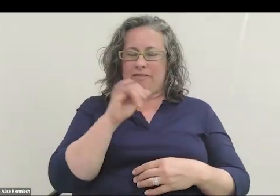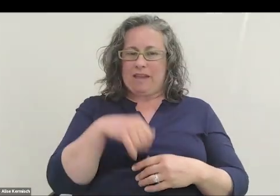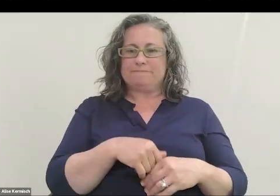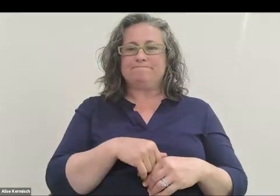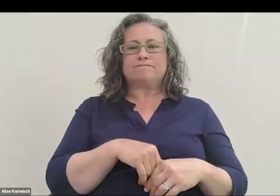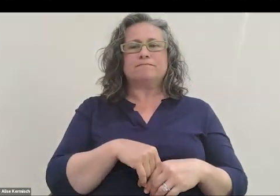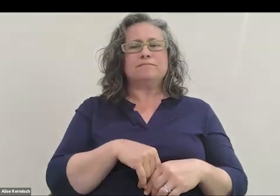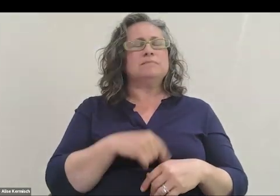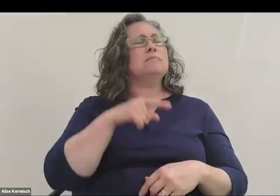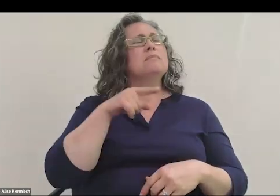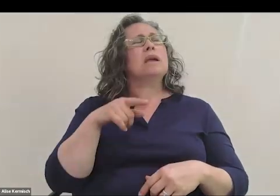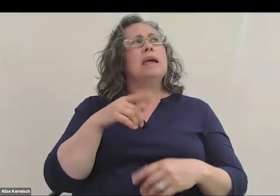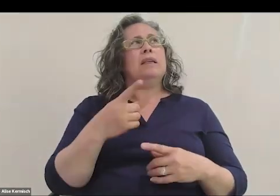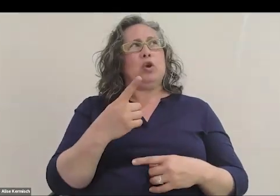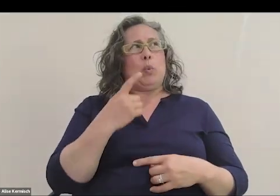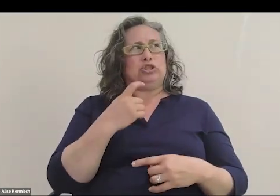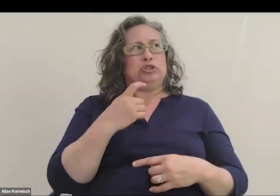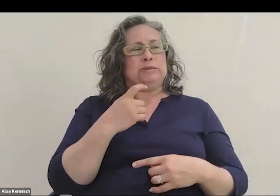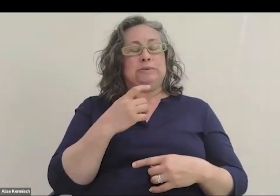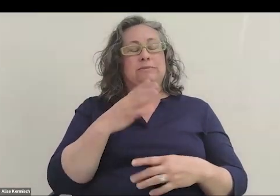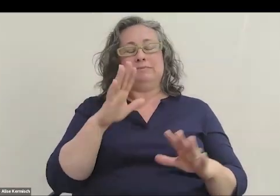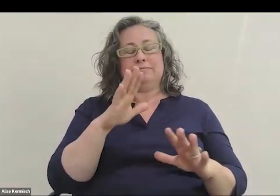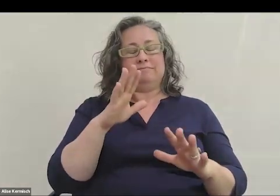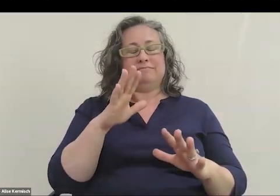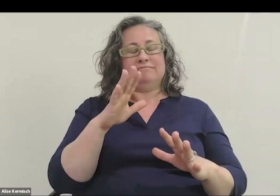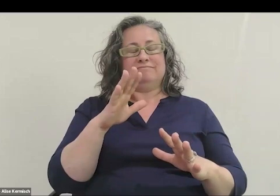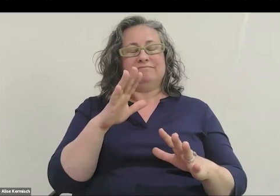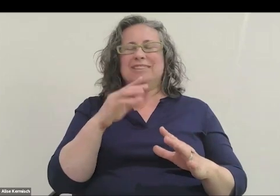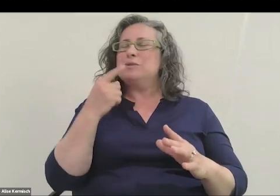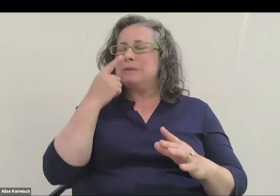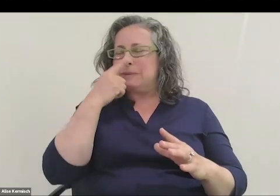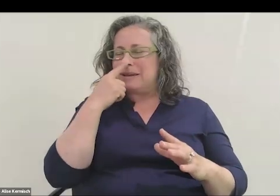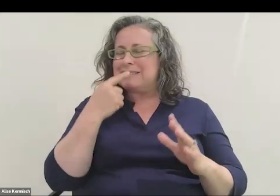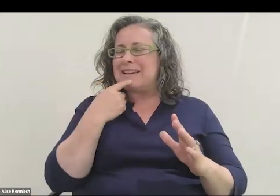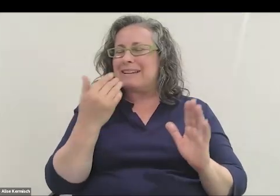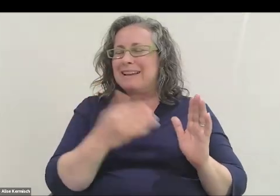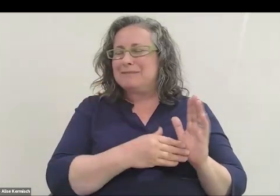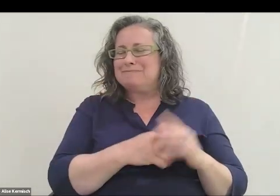You asked the question, which question am I on now, Anna?